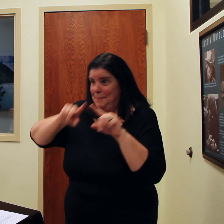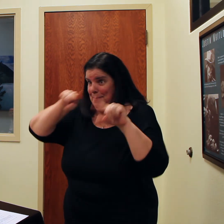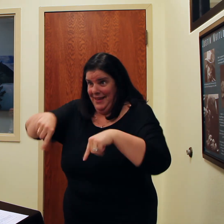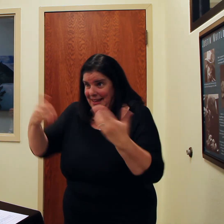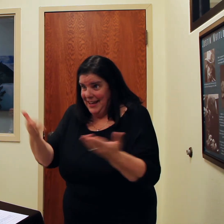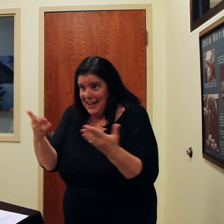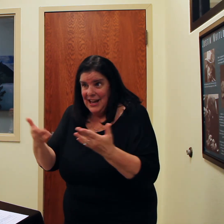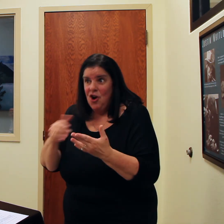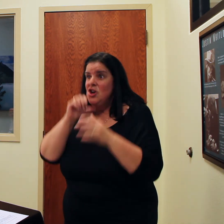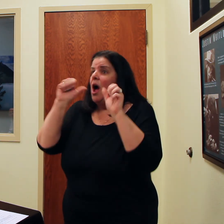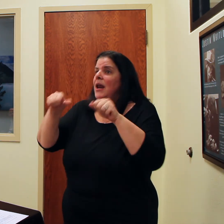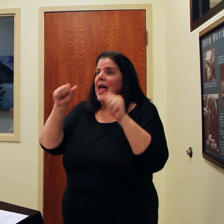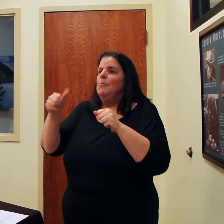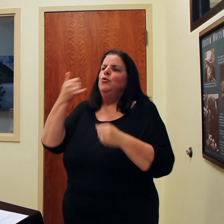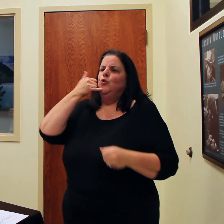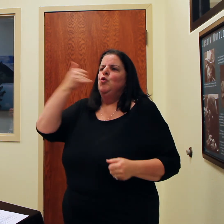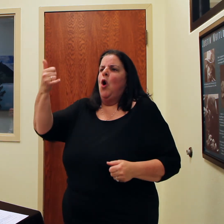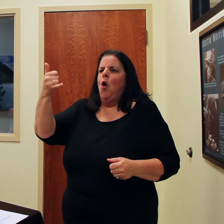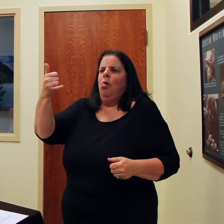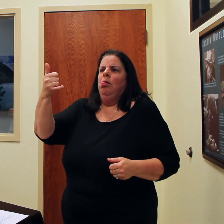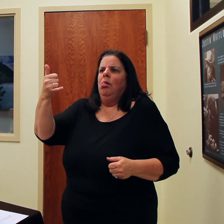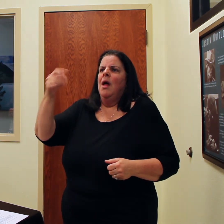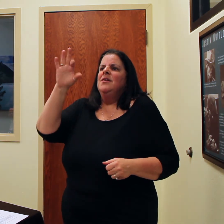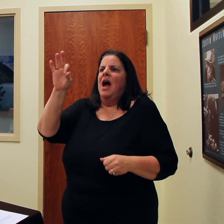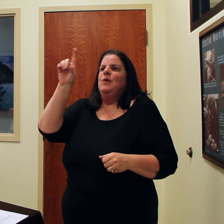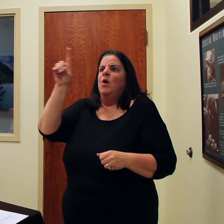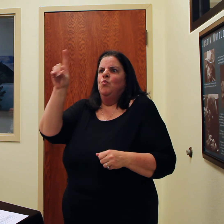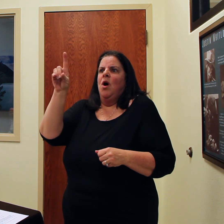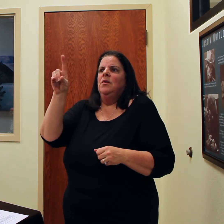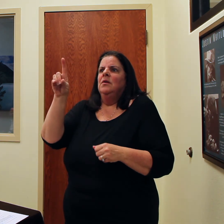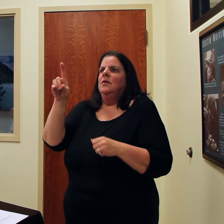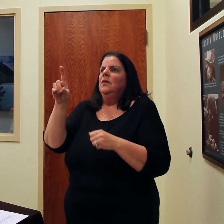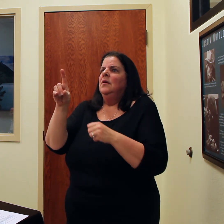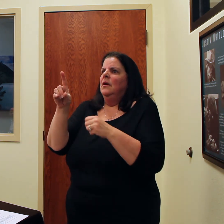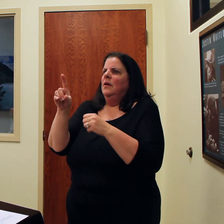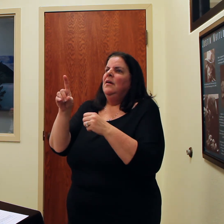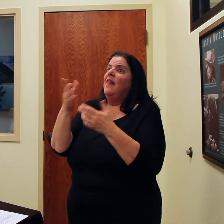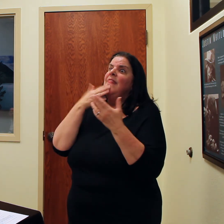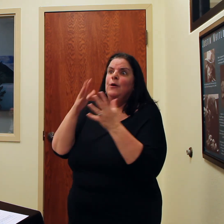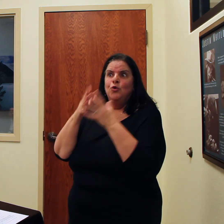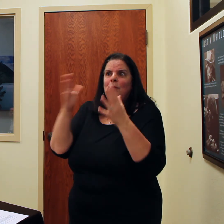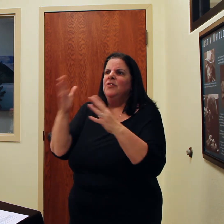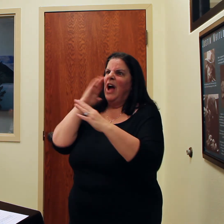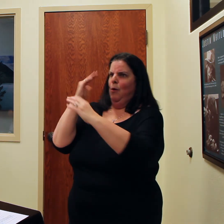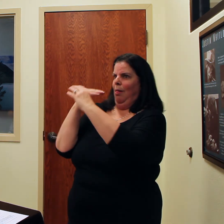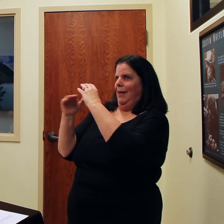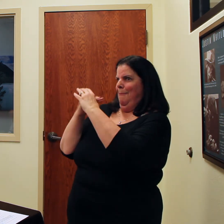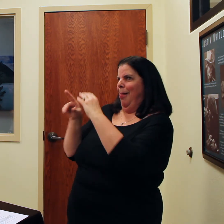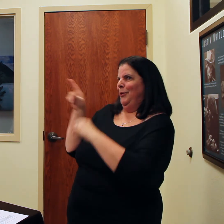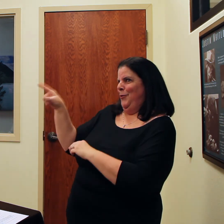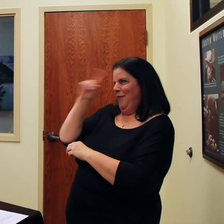are not able to call ASL, or call the 911. I just want to say thank you so much, I plan on emailing you.